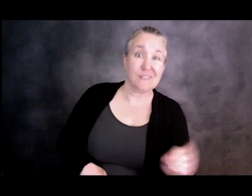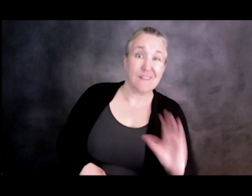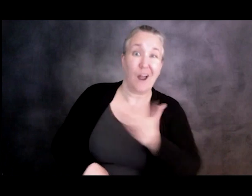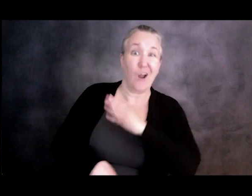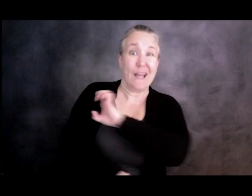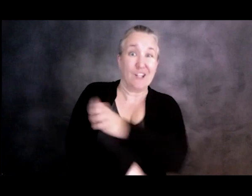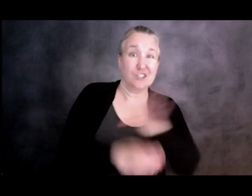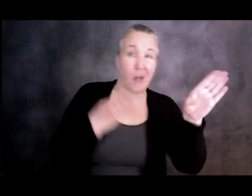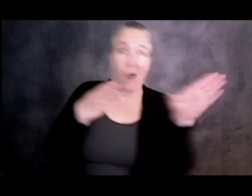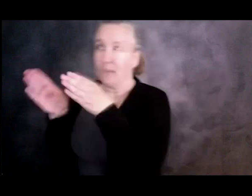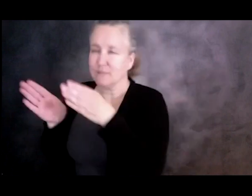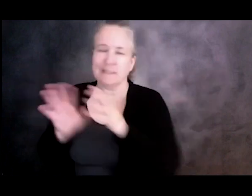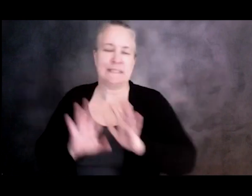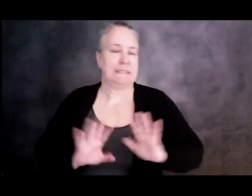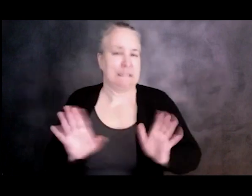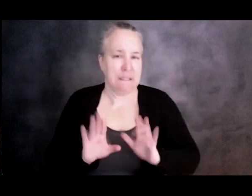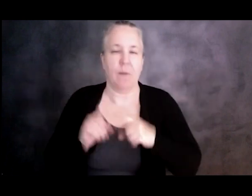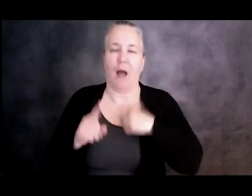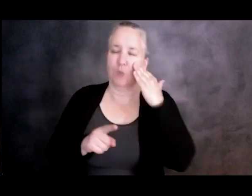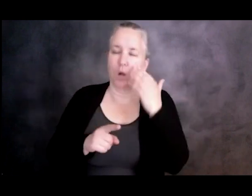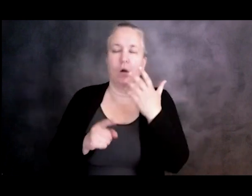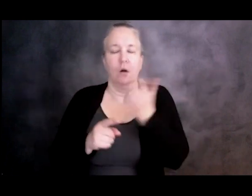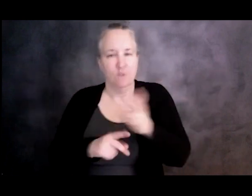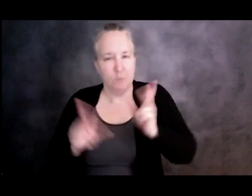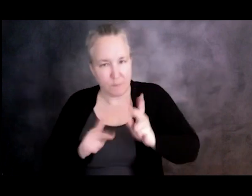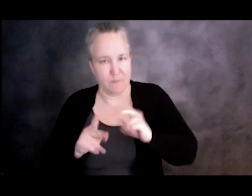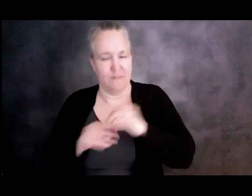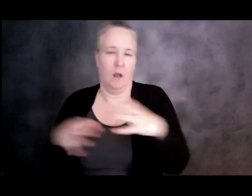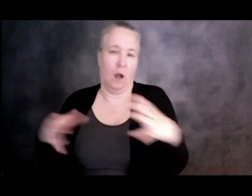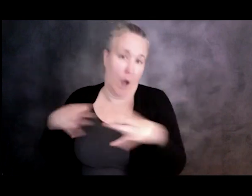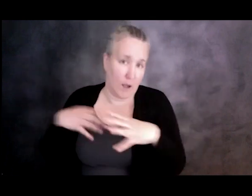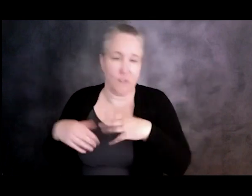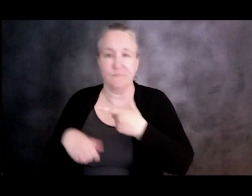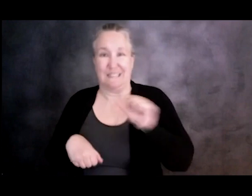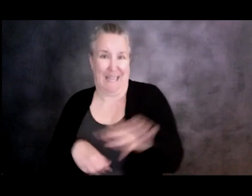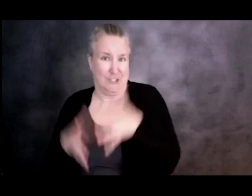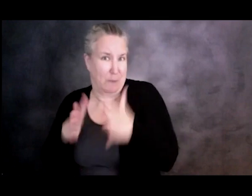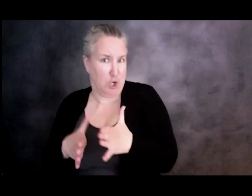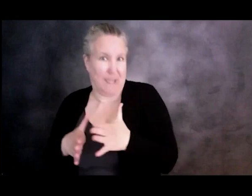But I know a few people in the Hollywood film industry or Asian-Americans, and so on-- and more power to them-- that they're doing their best to try